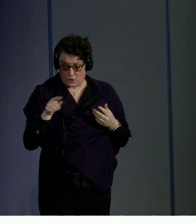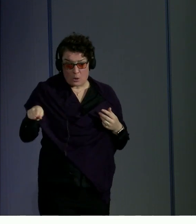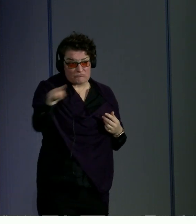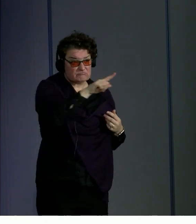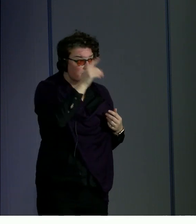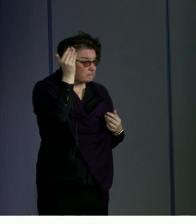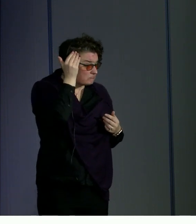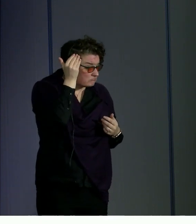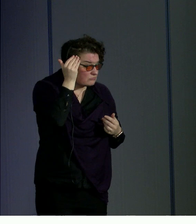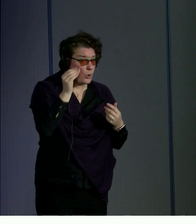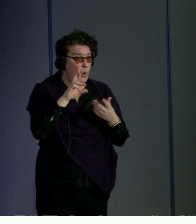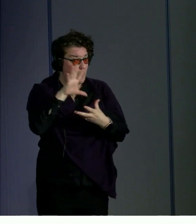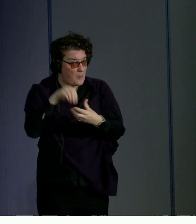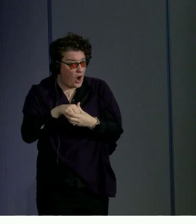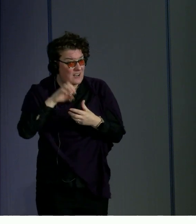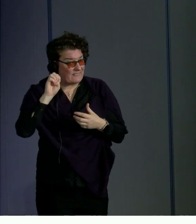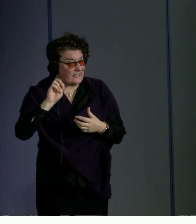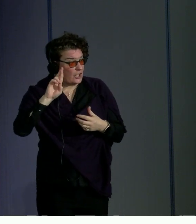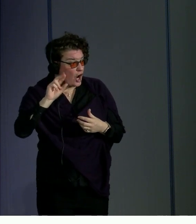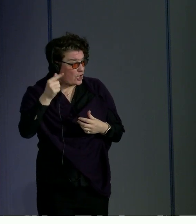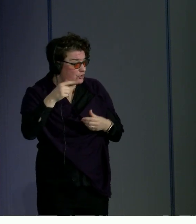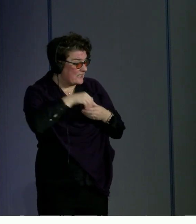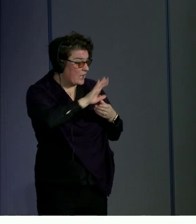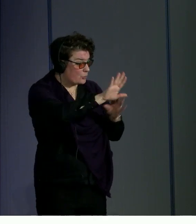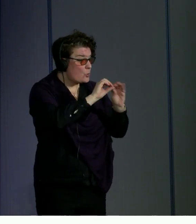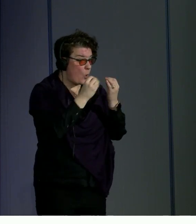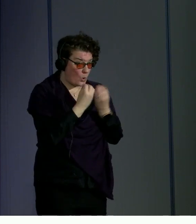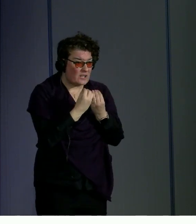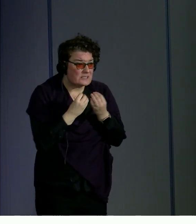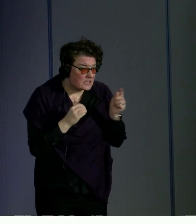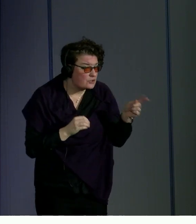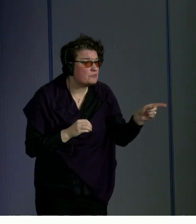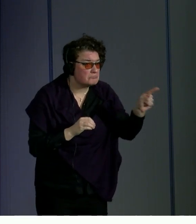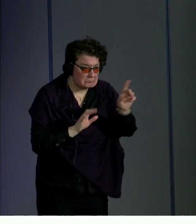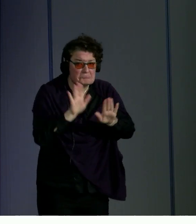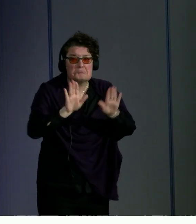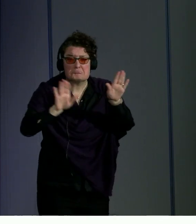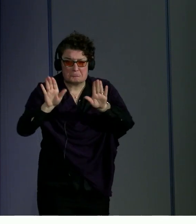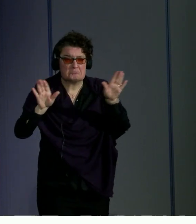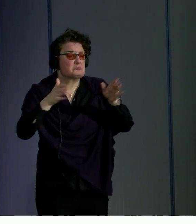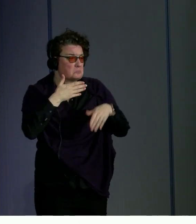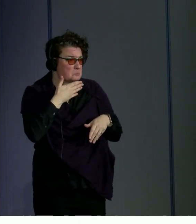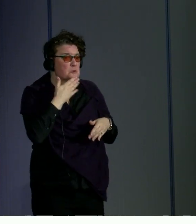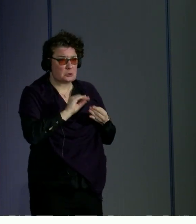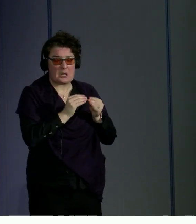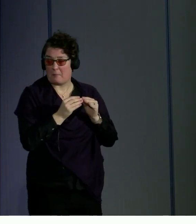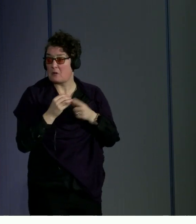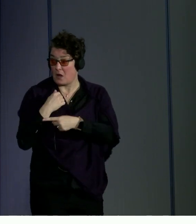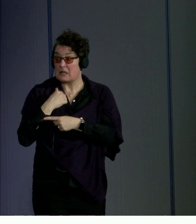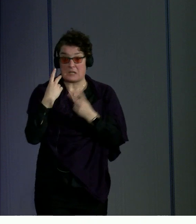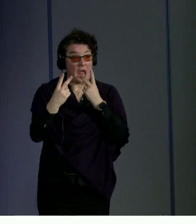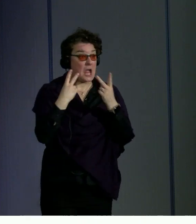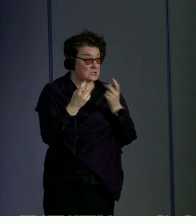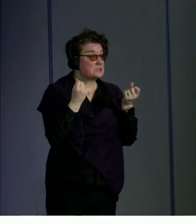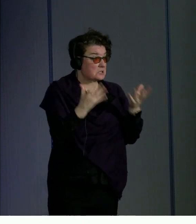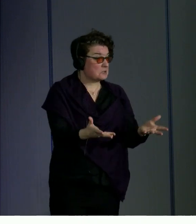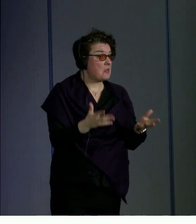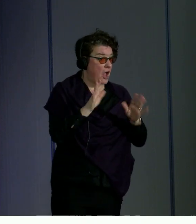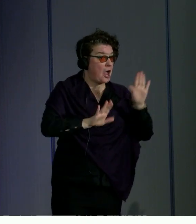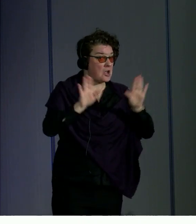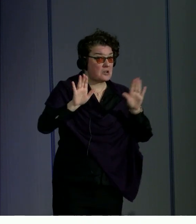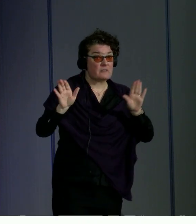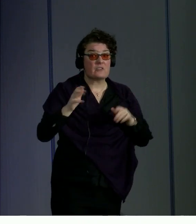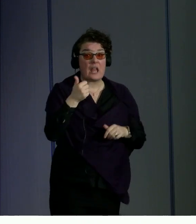with or part of an ERG at your organization? Okay. I see a good number of hands. Any call outs?